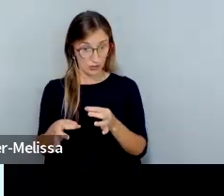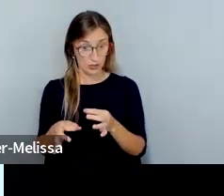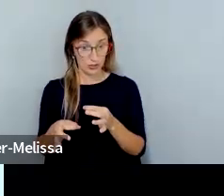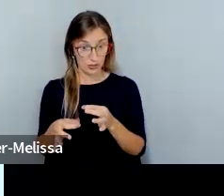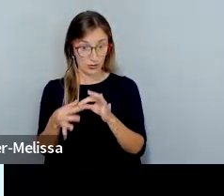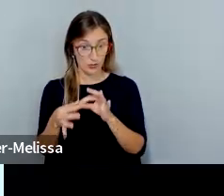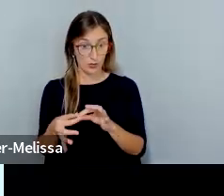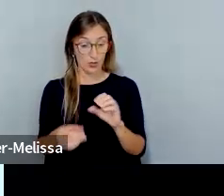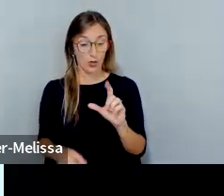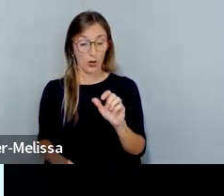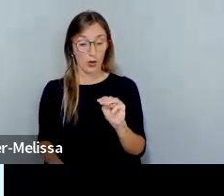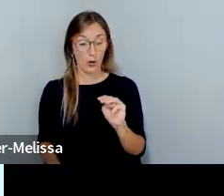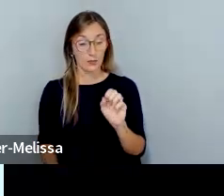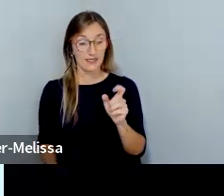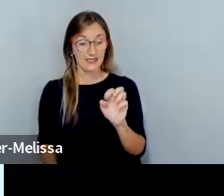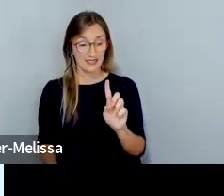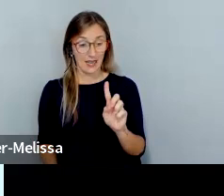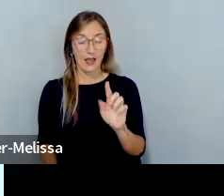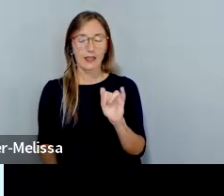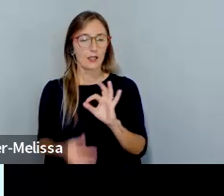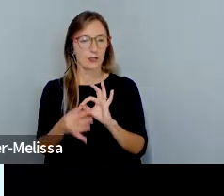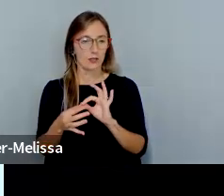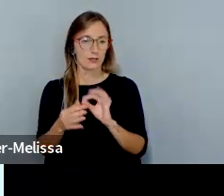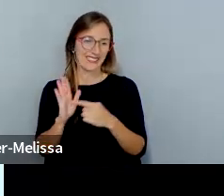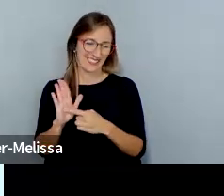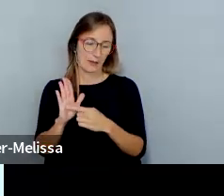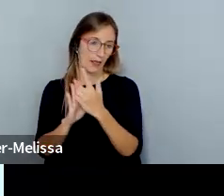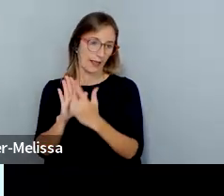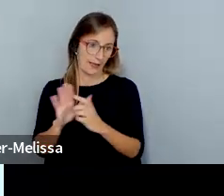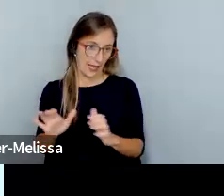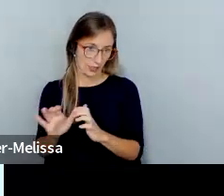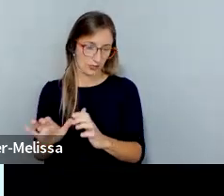whether it's -- ADA was critical action and passing a bill, but the